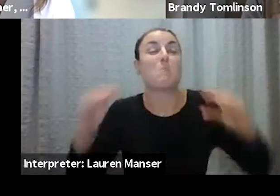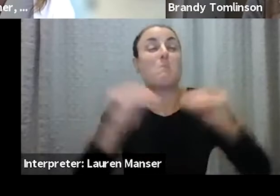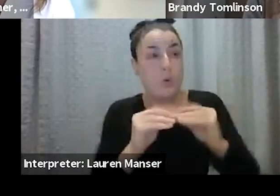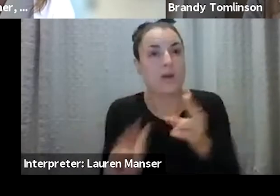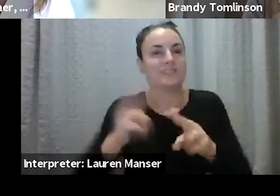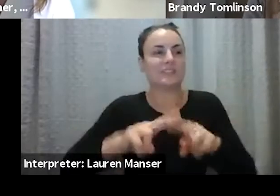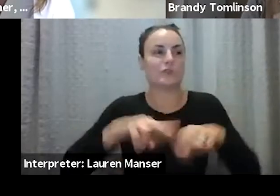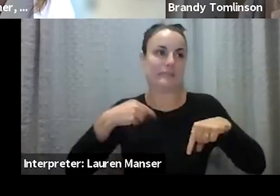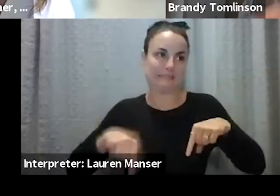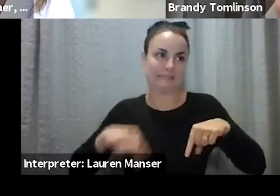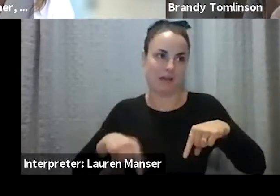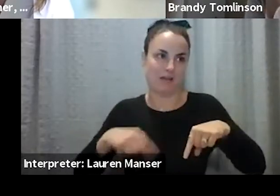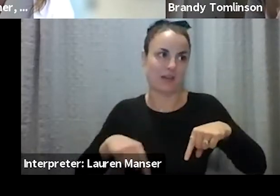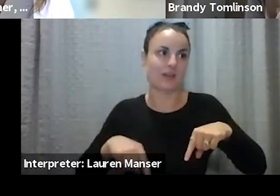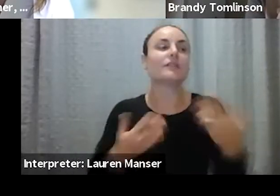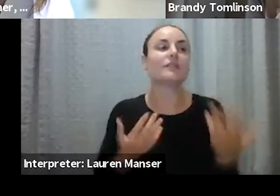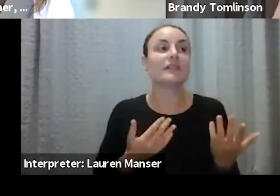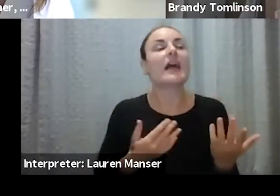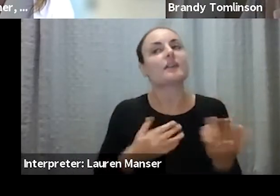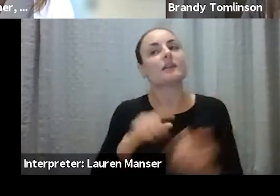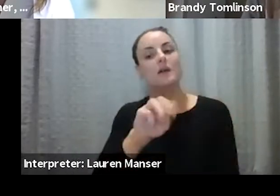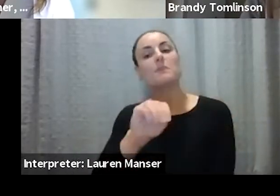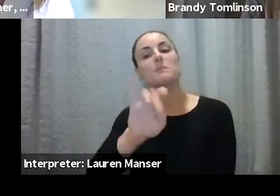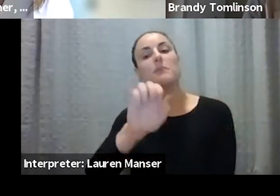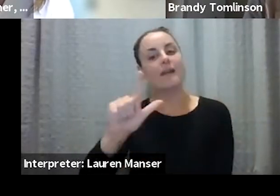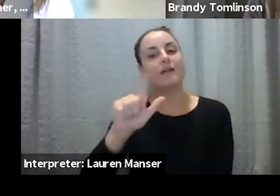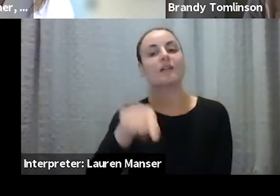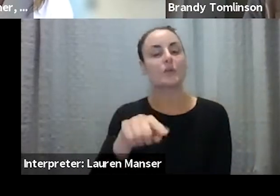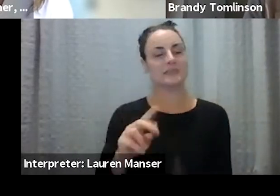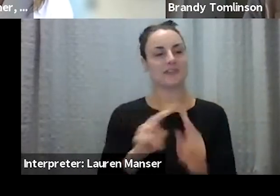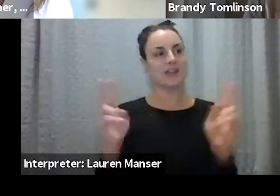And Michael was very articulately and effectively able